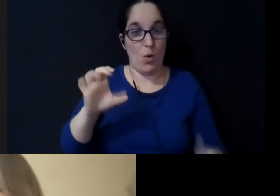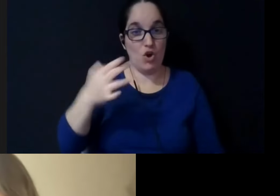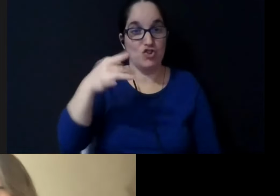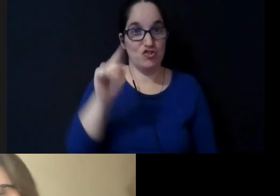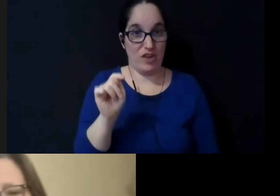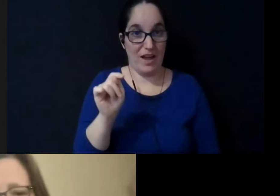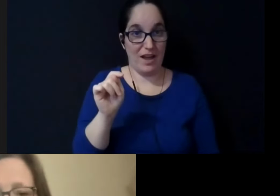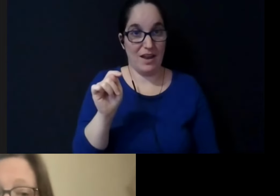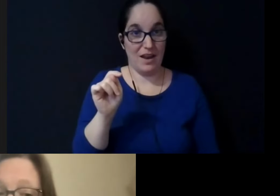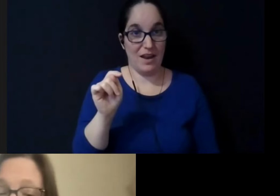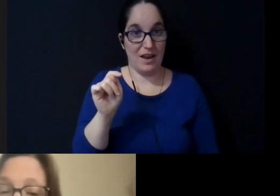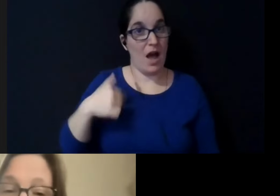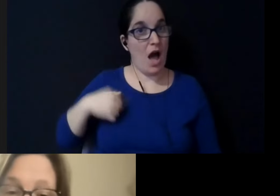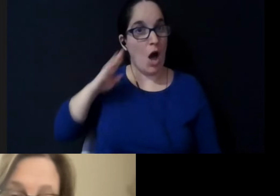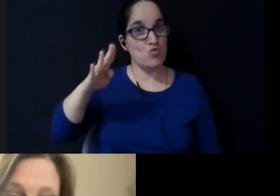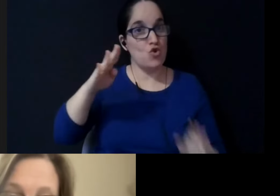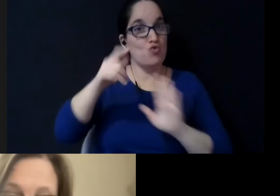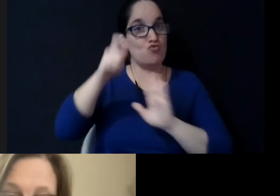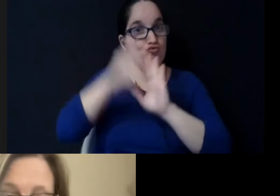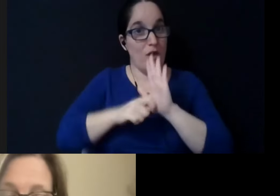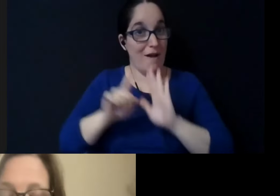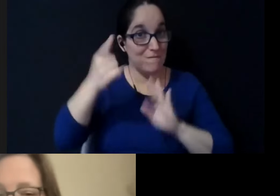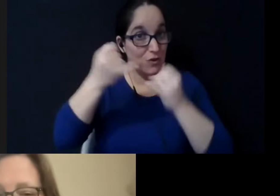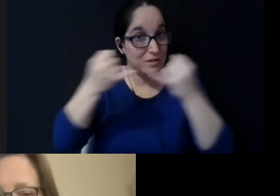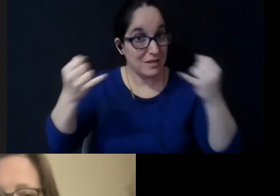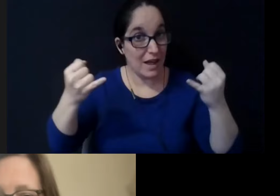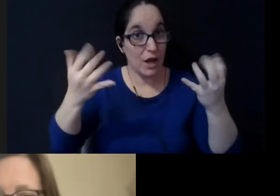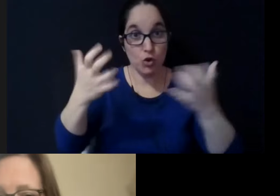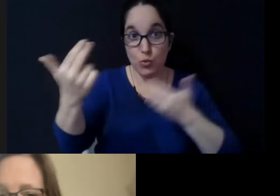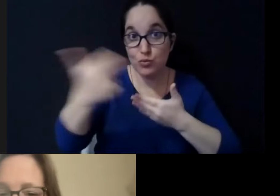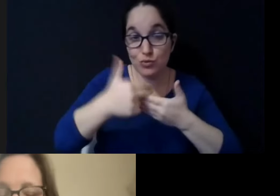write the first line and if you want to participate, you have 30 seconds to write